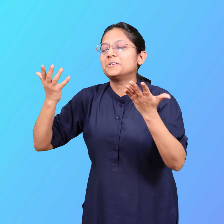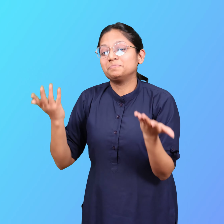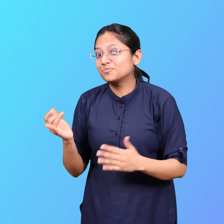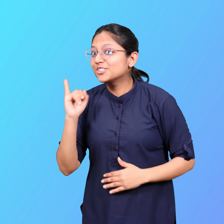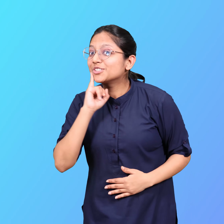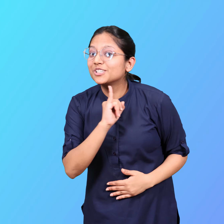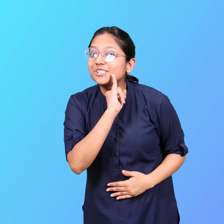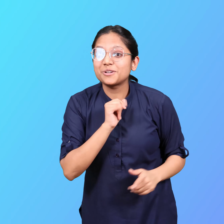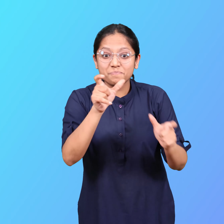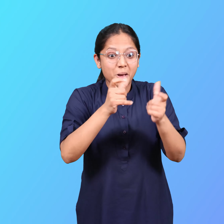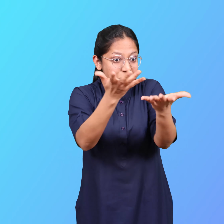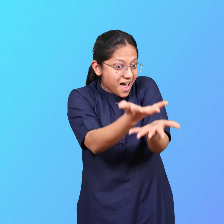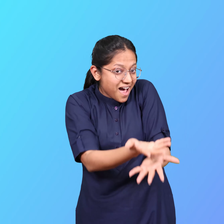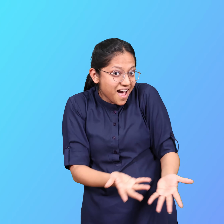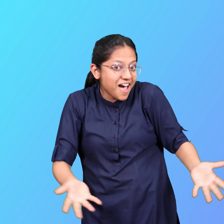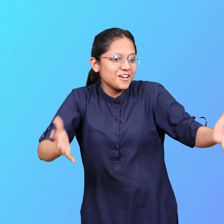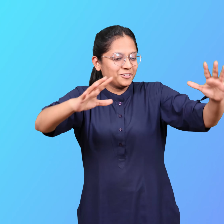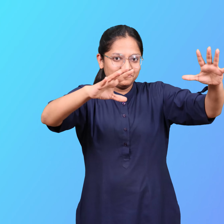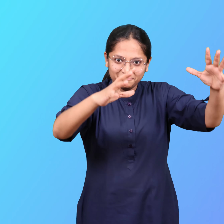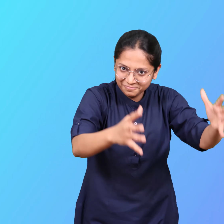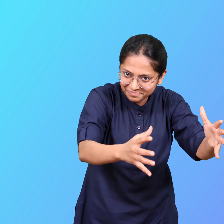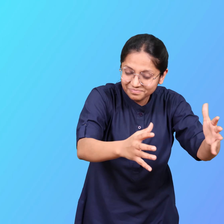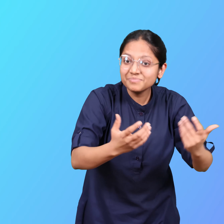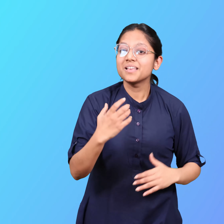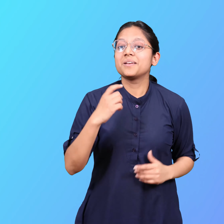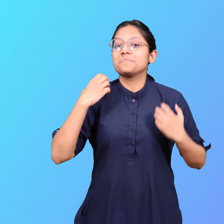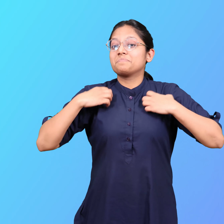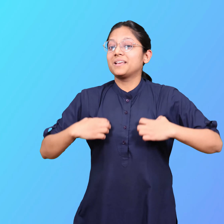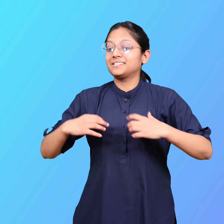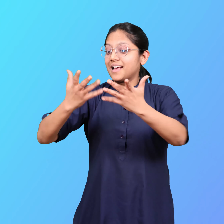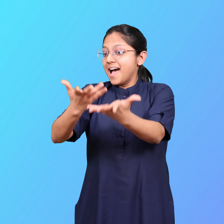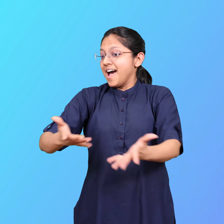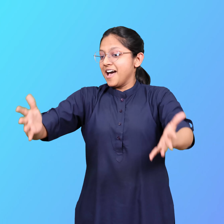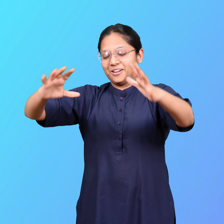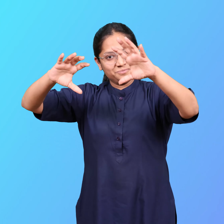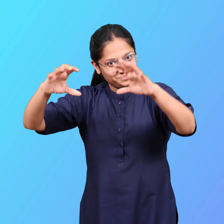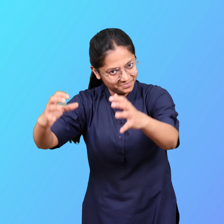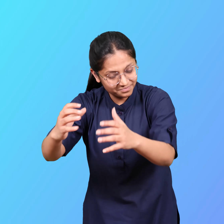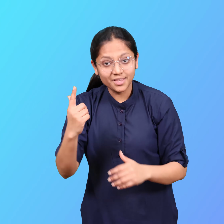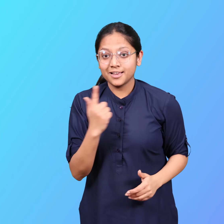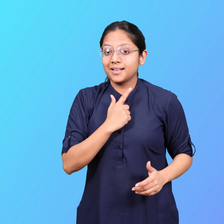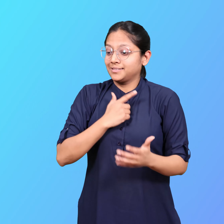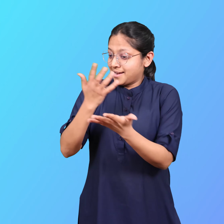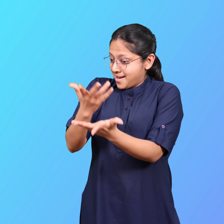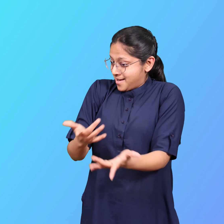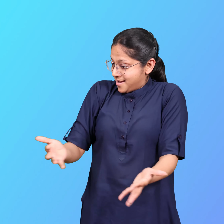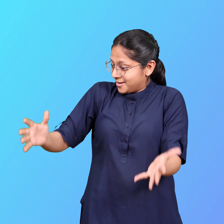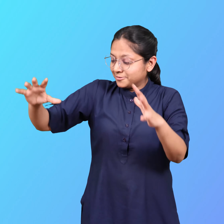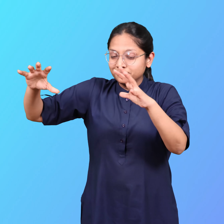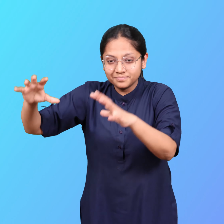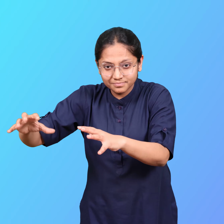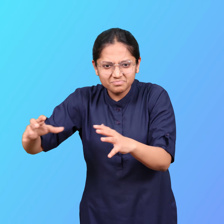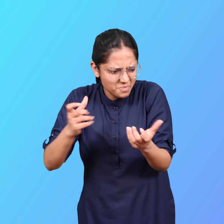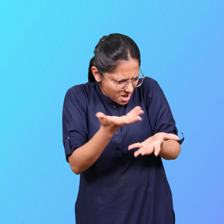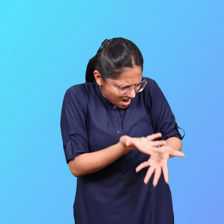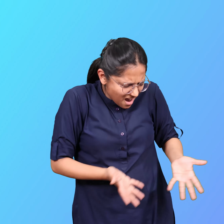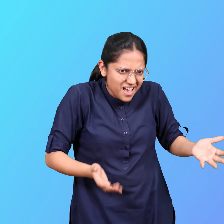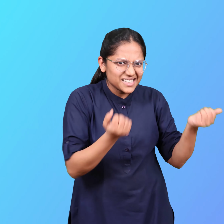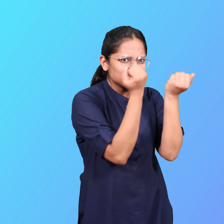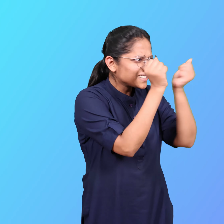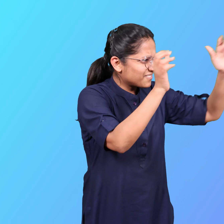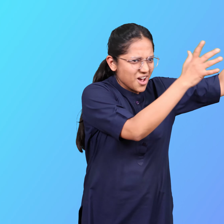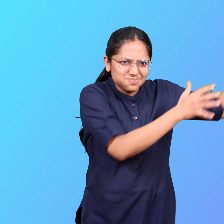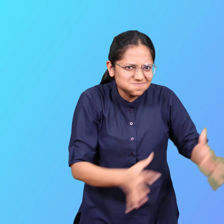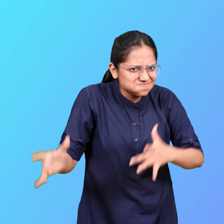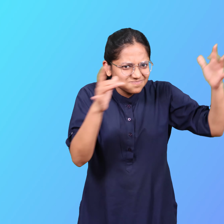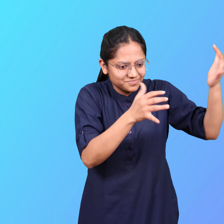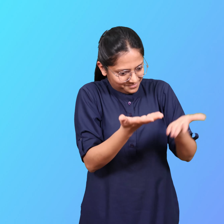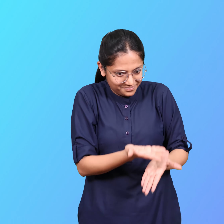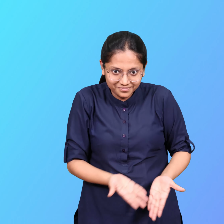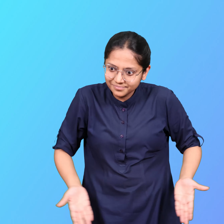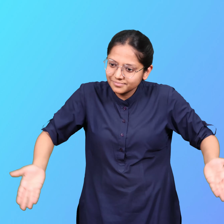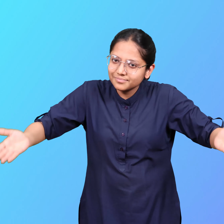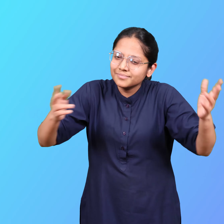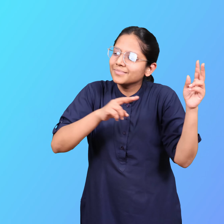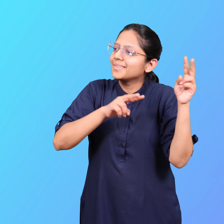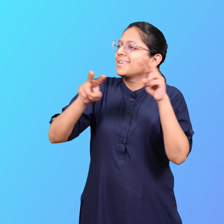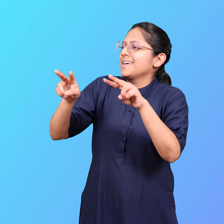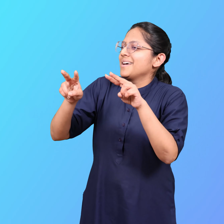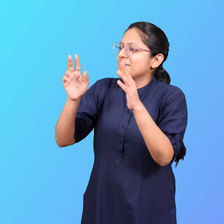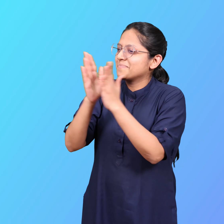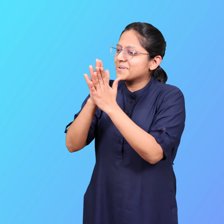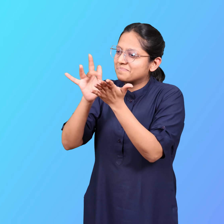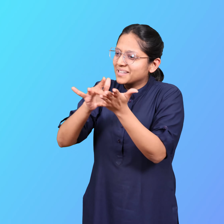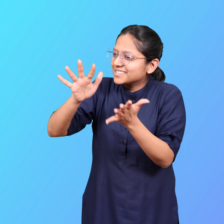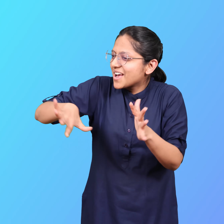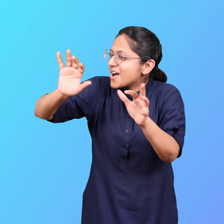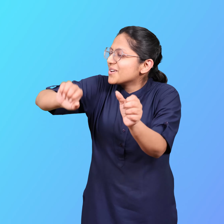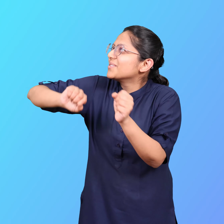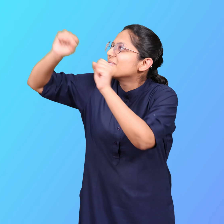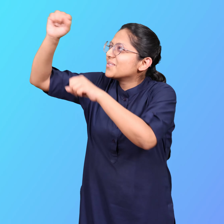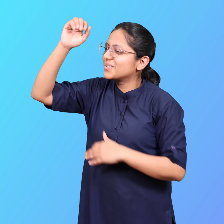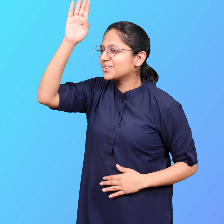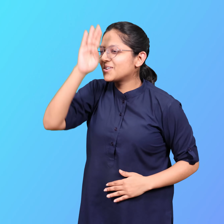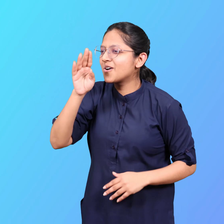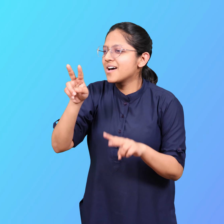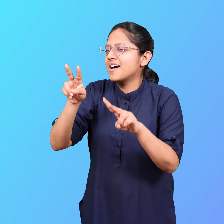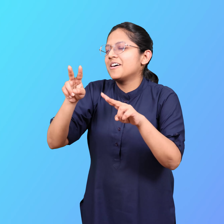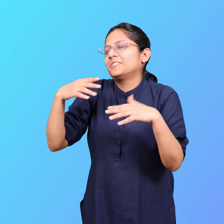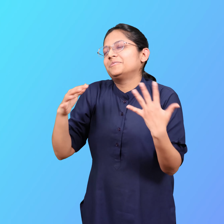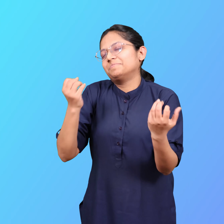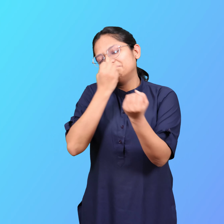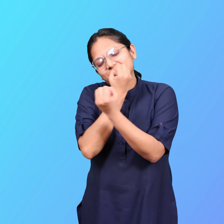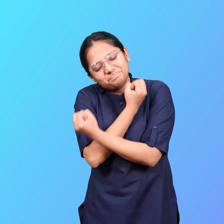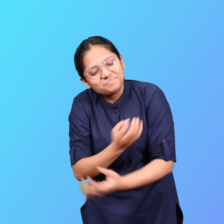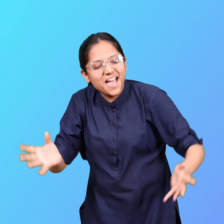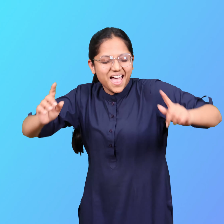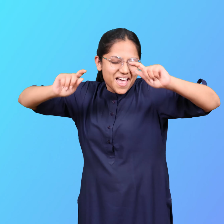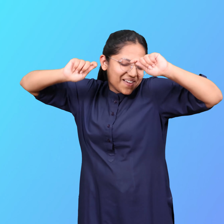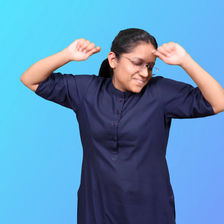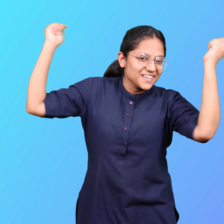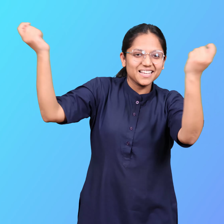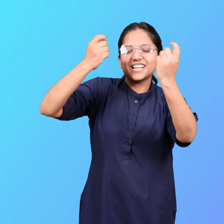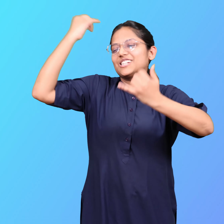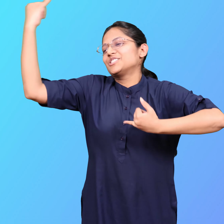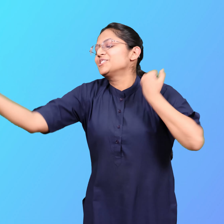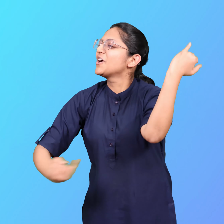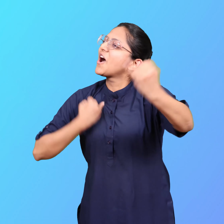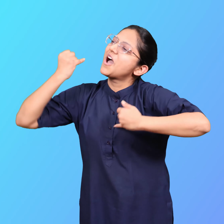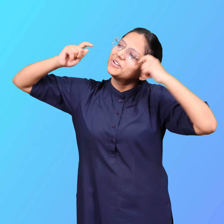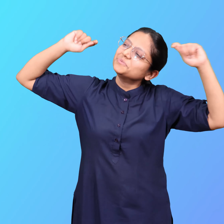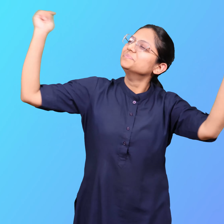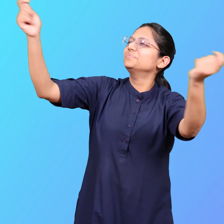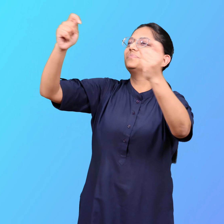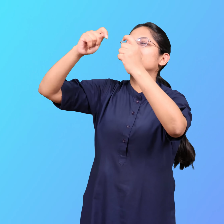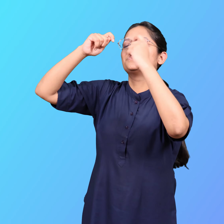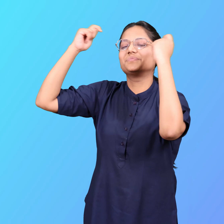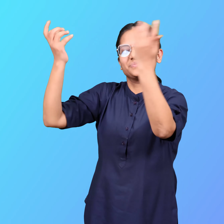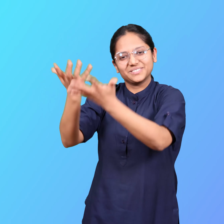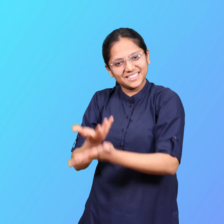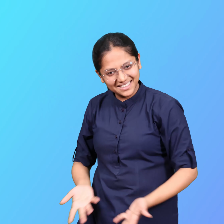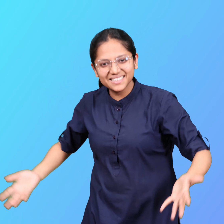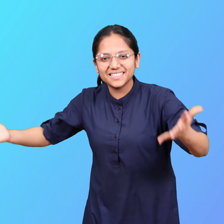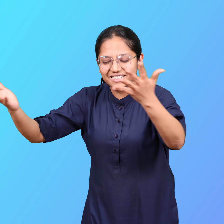Then the Israelites celebrated the dedication of God’s Temple with great joy. The priests, the Levites and all the other people who had returned from captivity joined in the celebration.